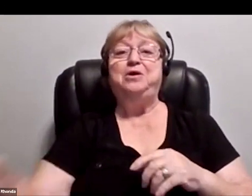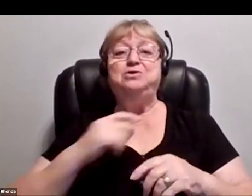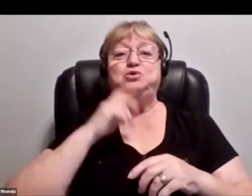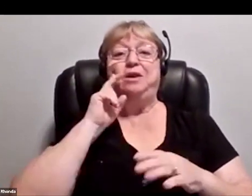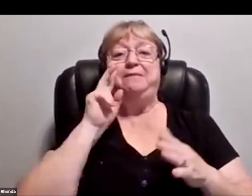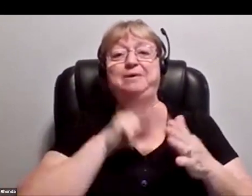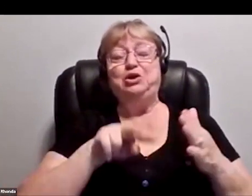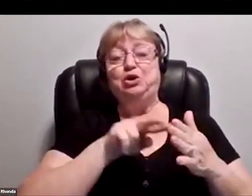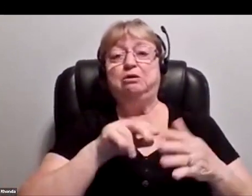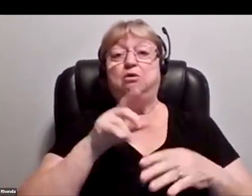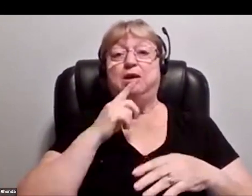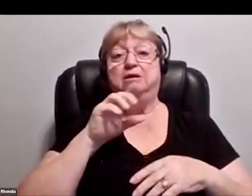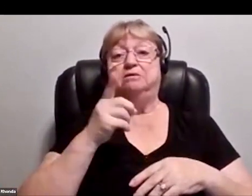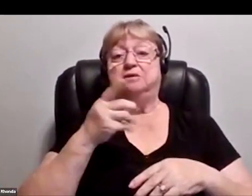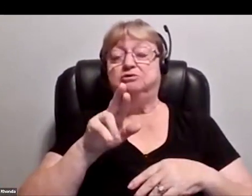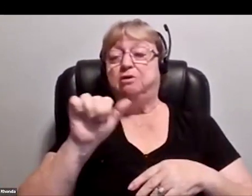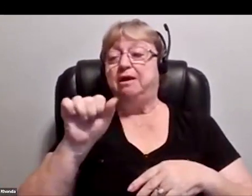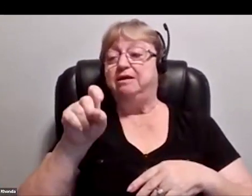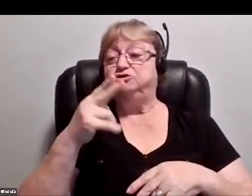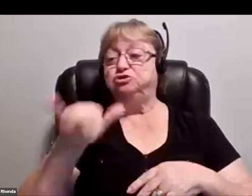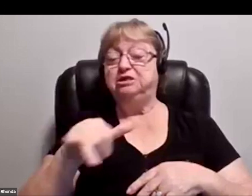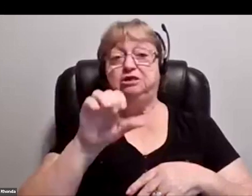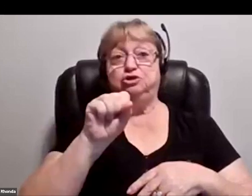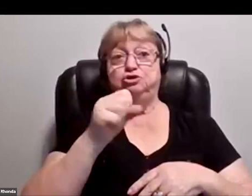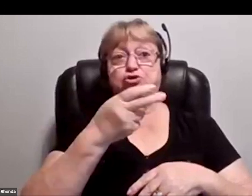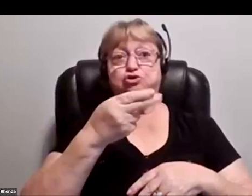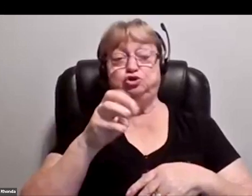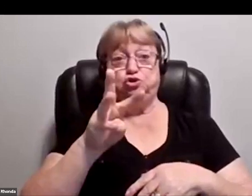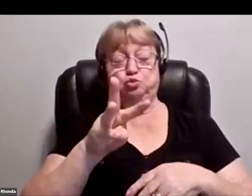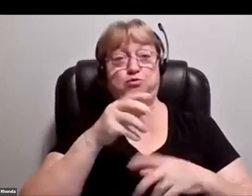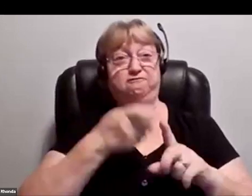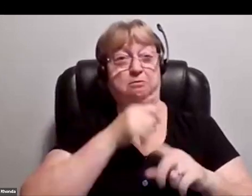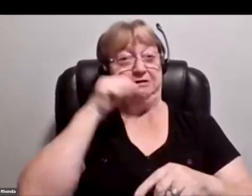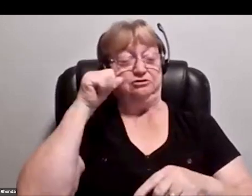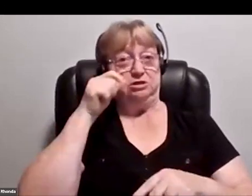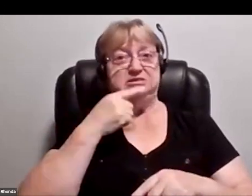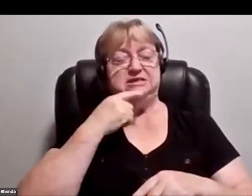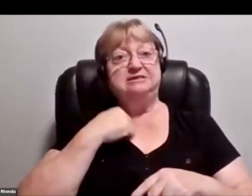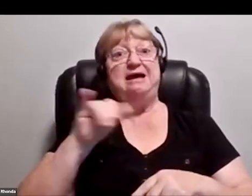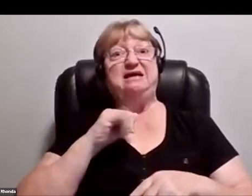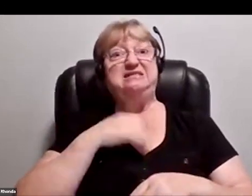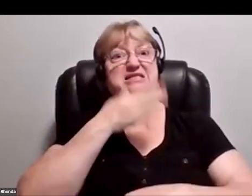Dr. Ashley Shew, who was actually a keynote speaker yesterday, says, "As an amputee, I know some of my components